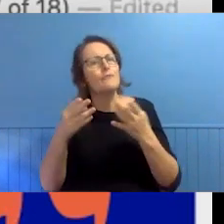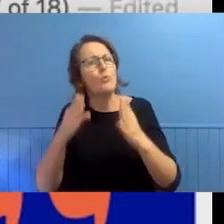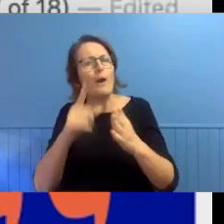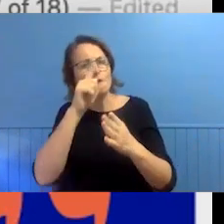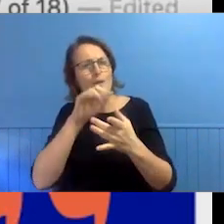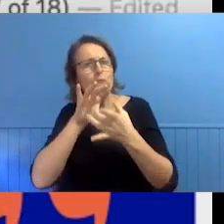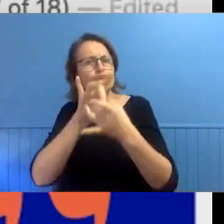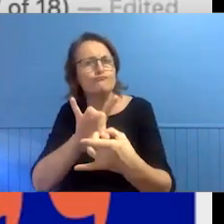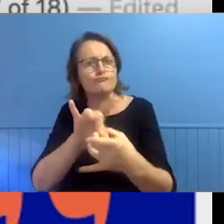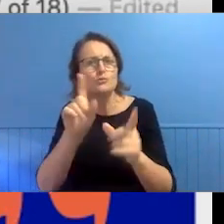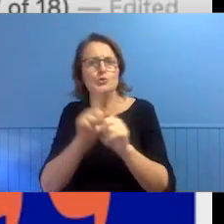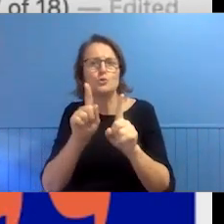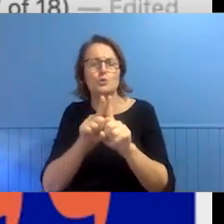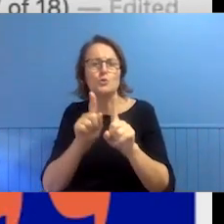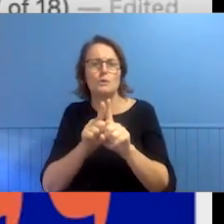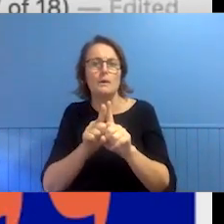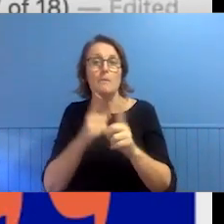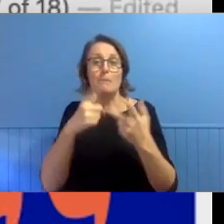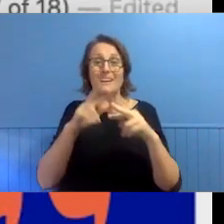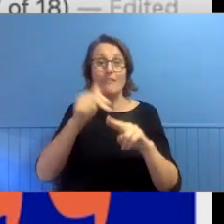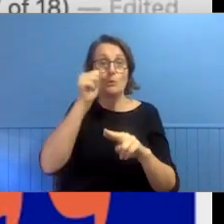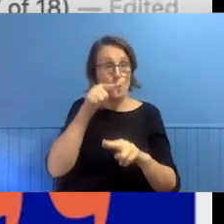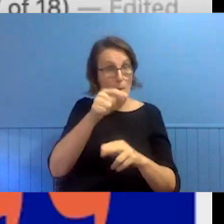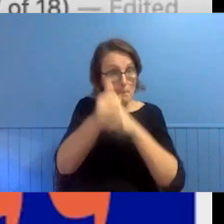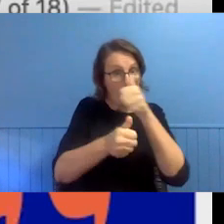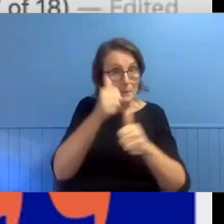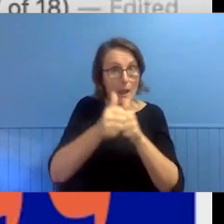popular or worth tuning in to. There's a lot more we can say about